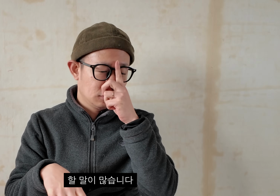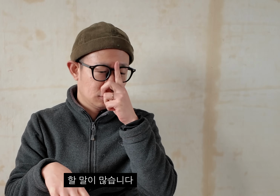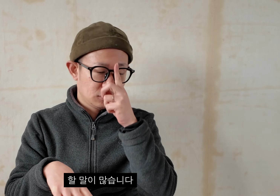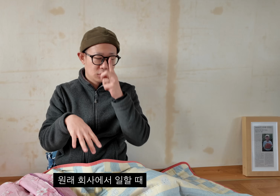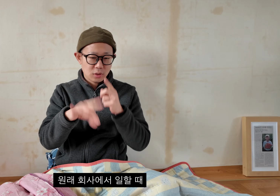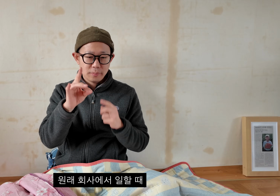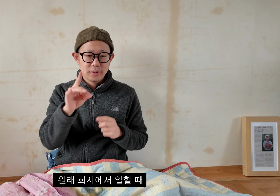I have a lot to say.